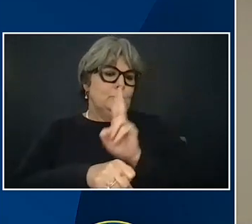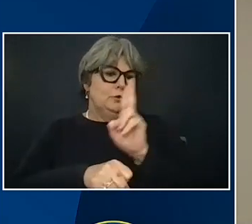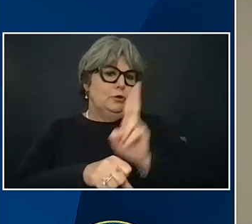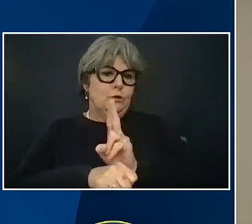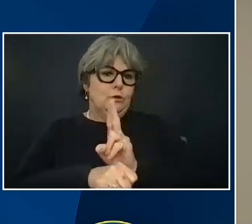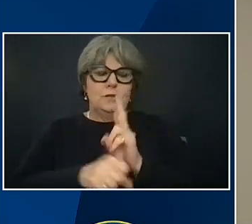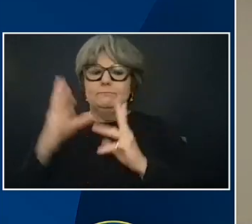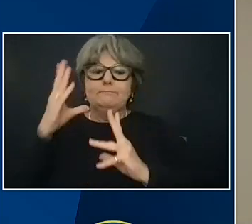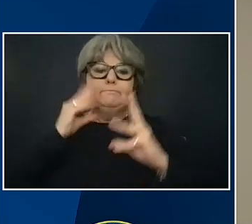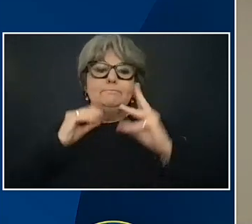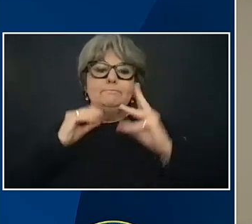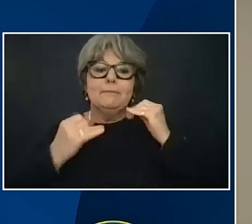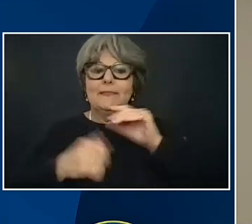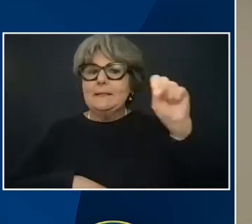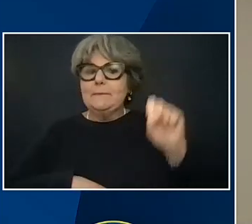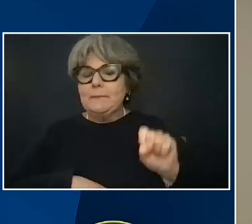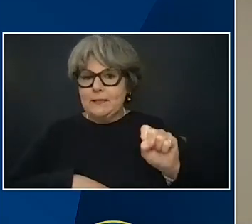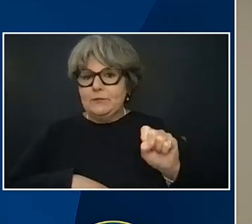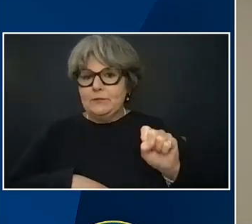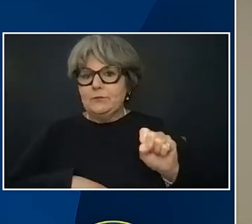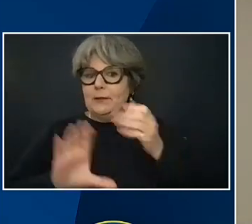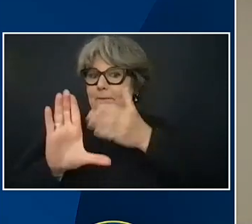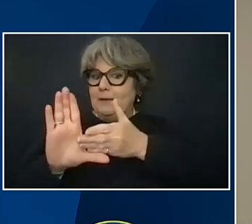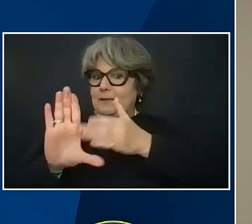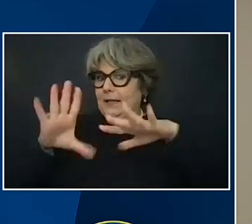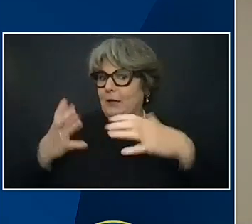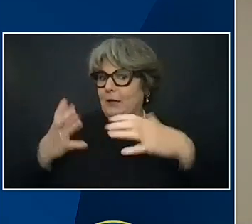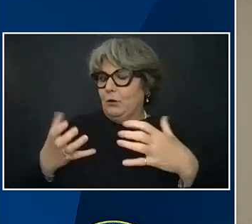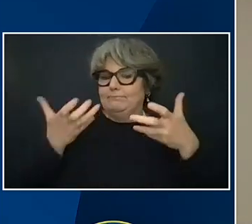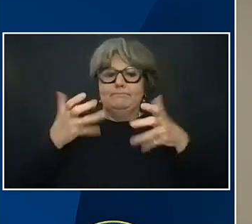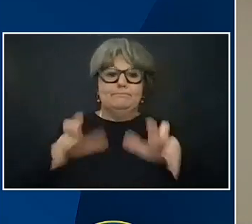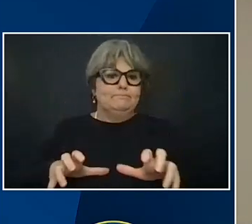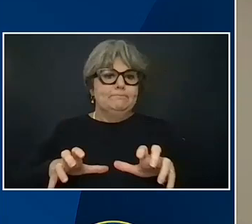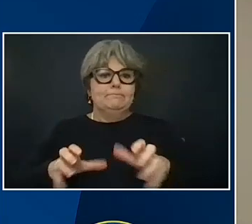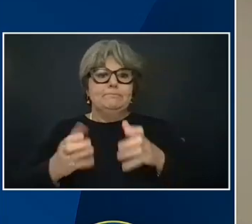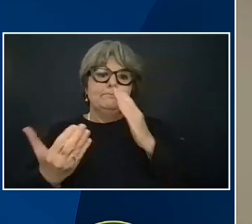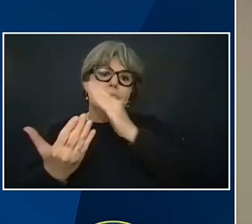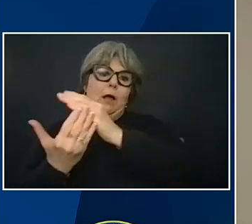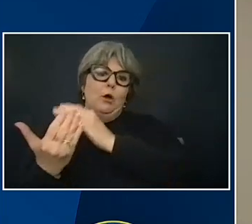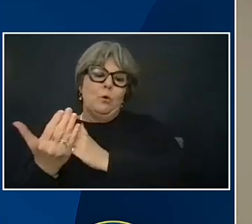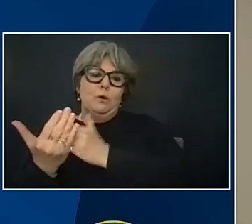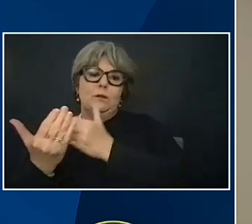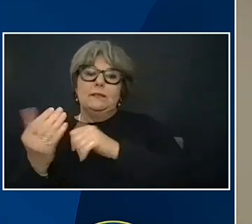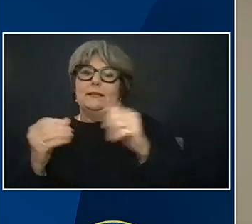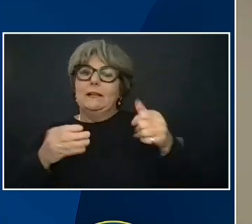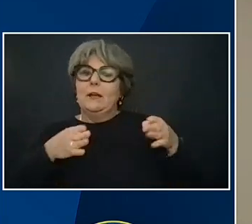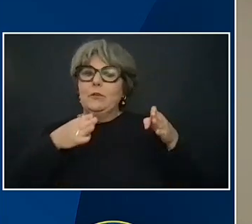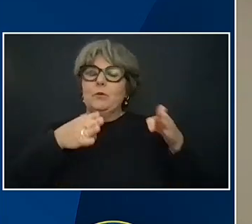semester with my psychology course, I don't want to have to get my course materials any other way. Thank you for your time.